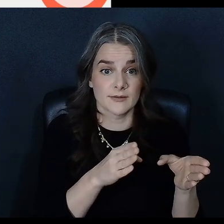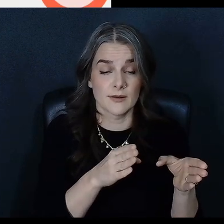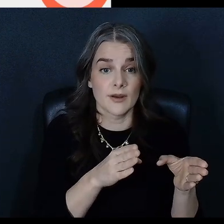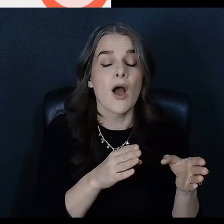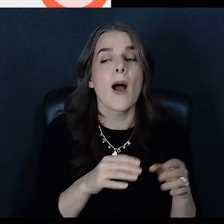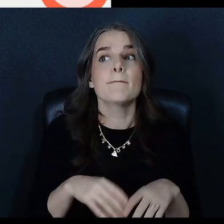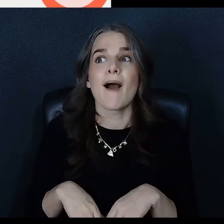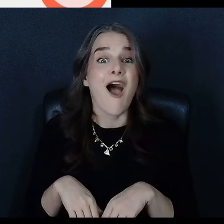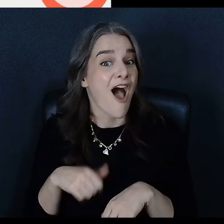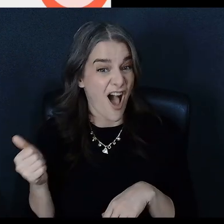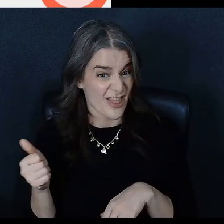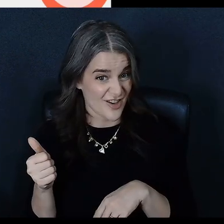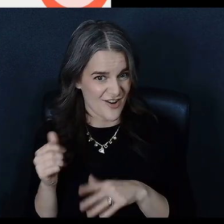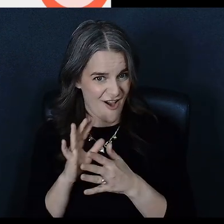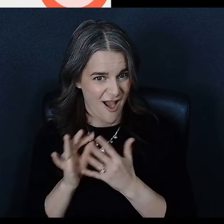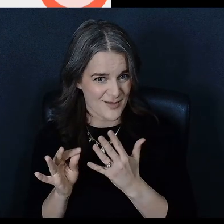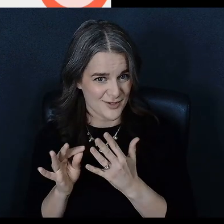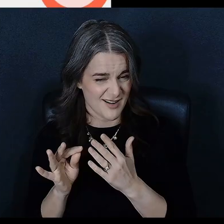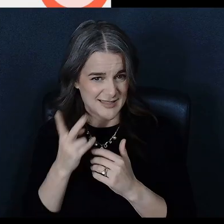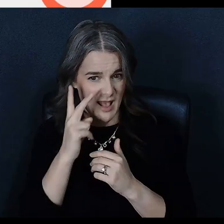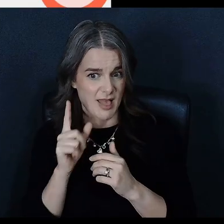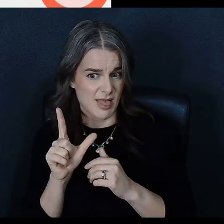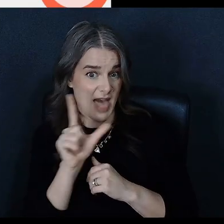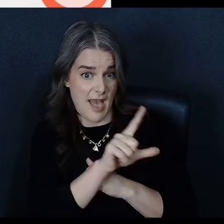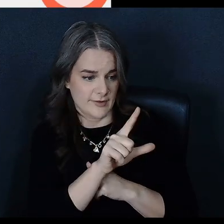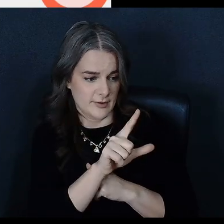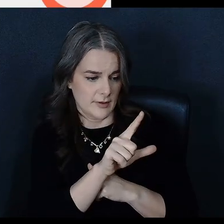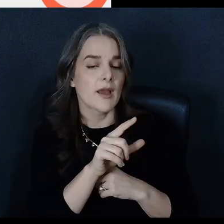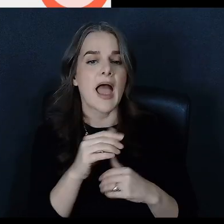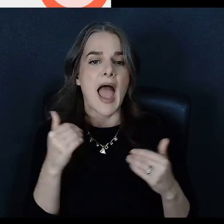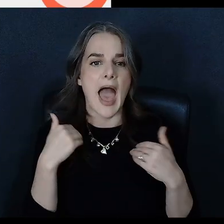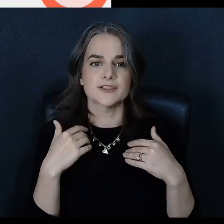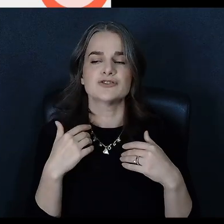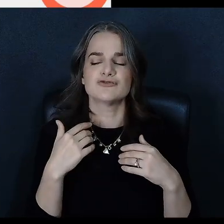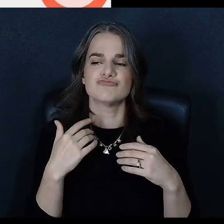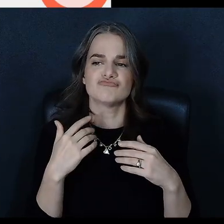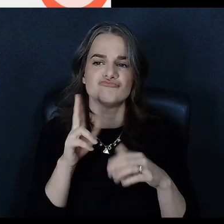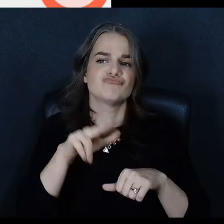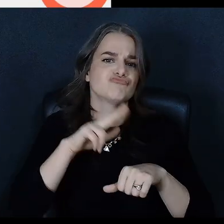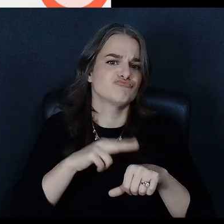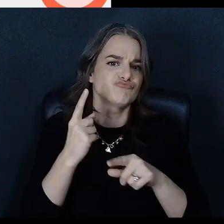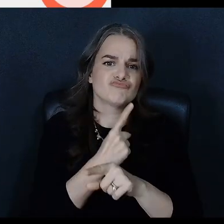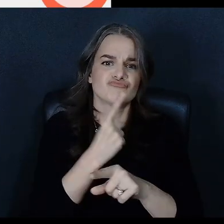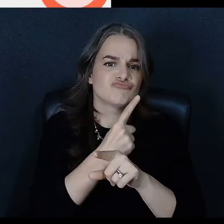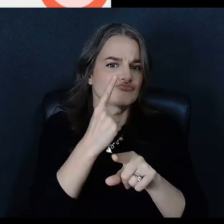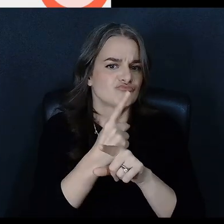If your door has a traditional doorknob on it, this device simply snaps over your doorknob.